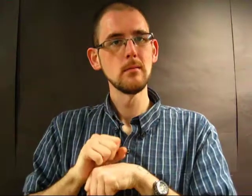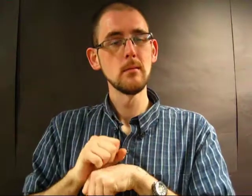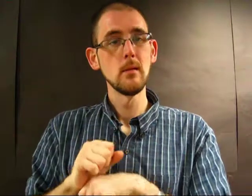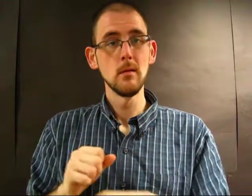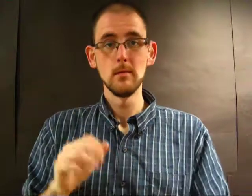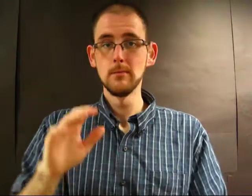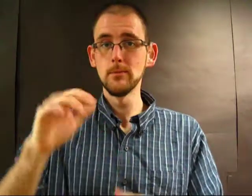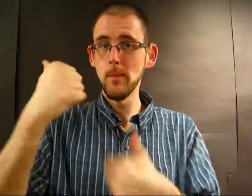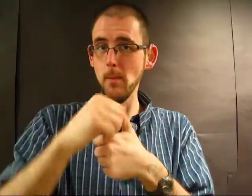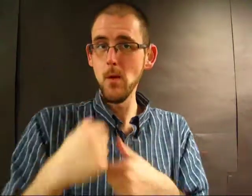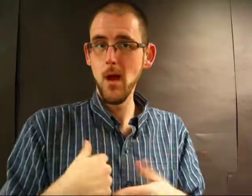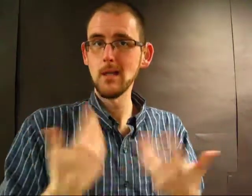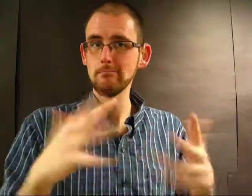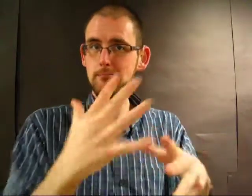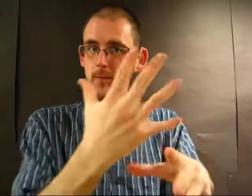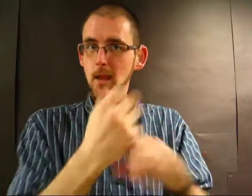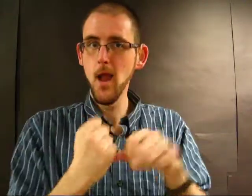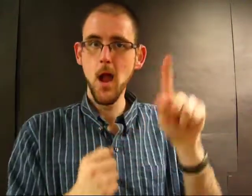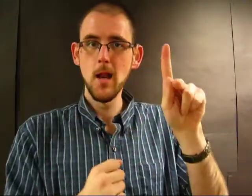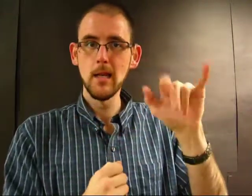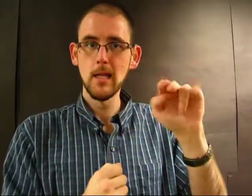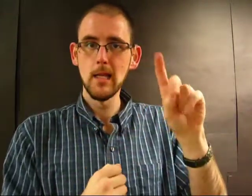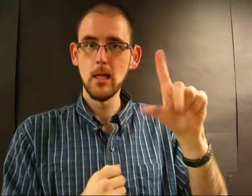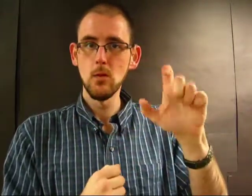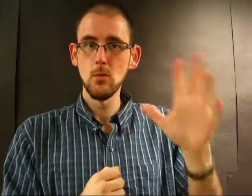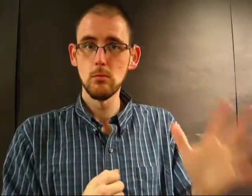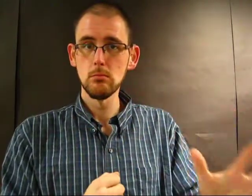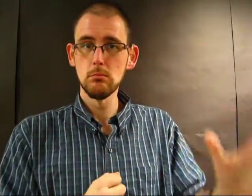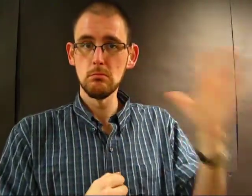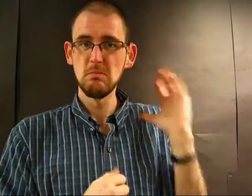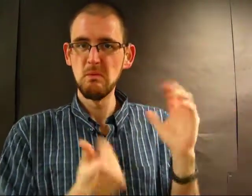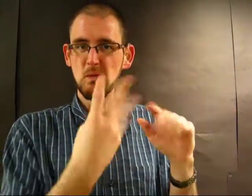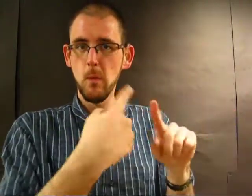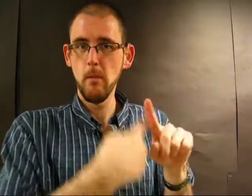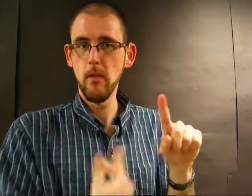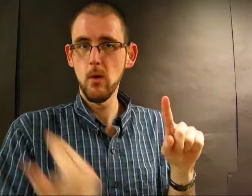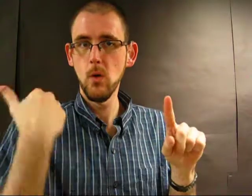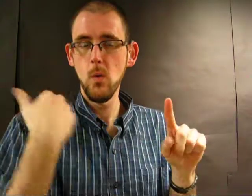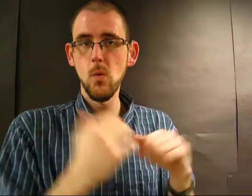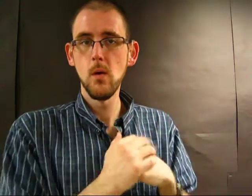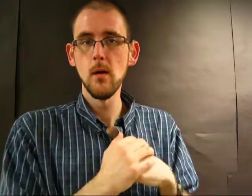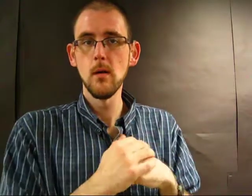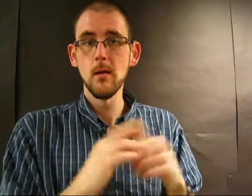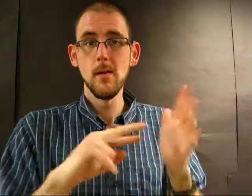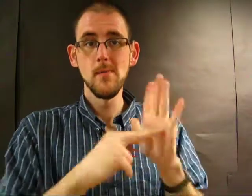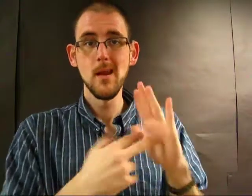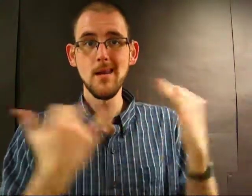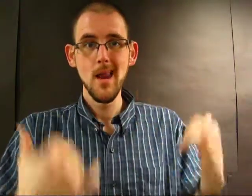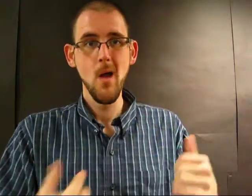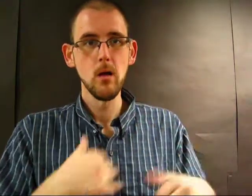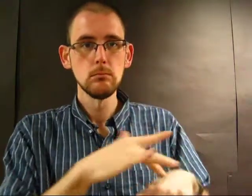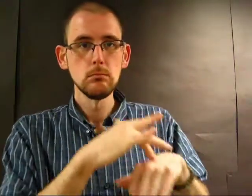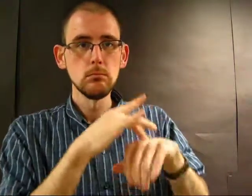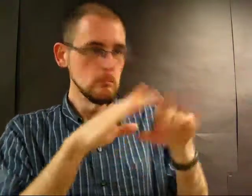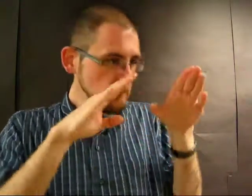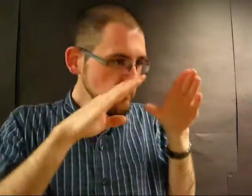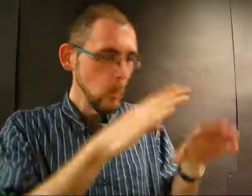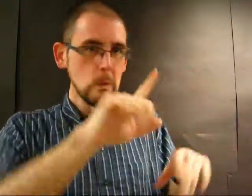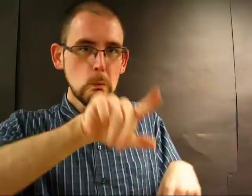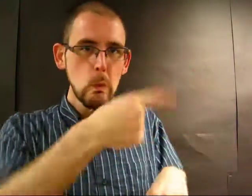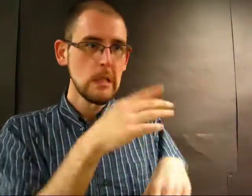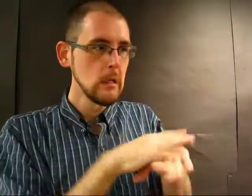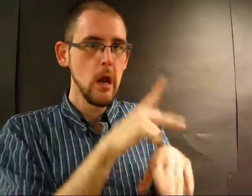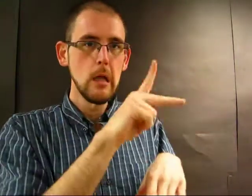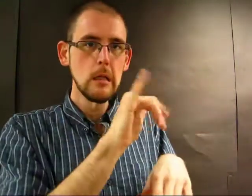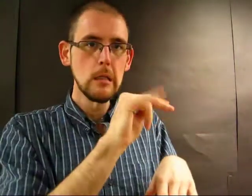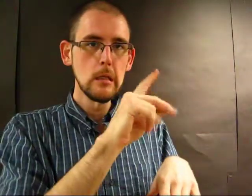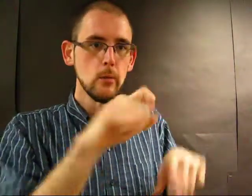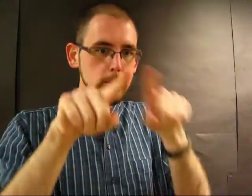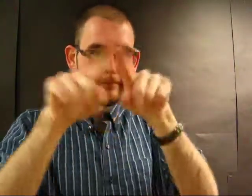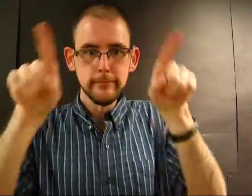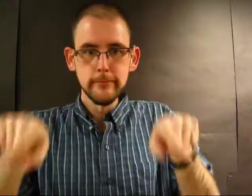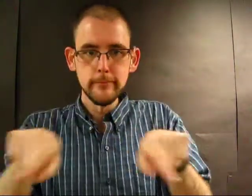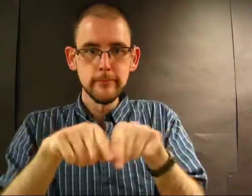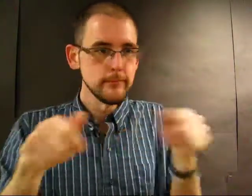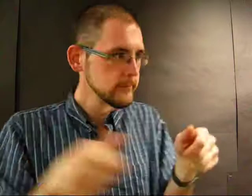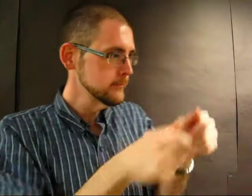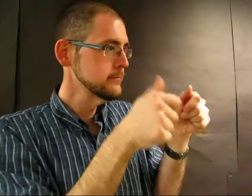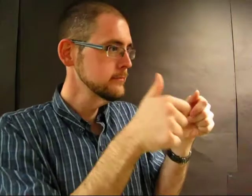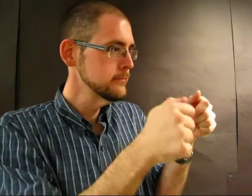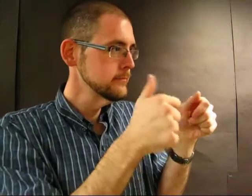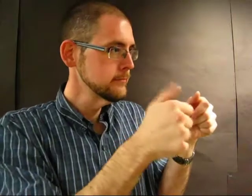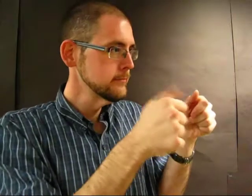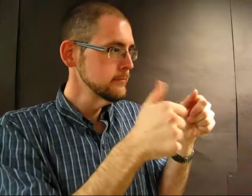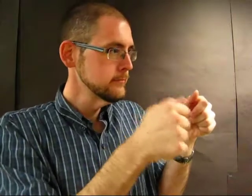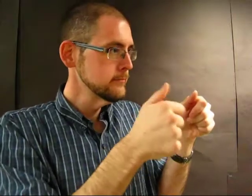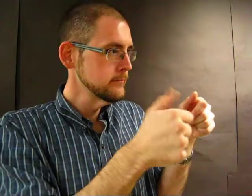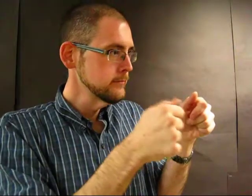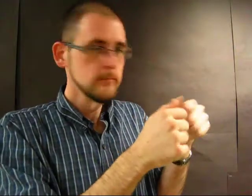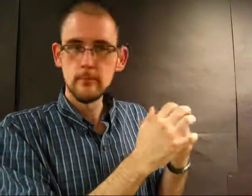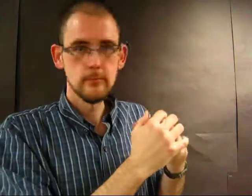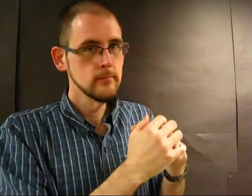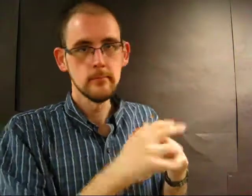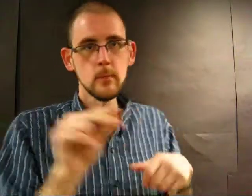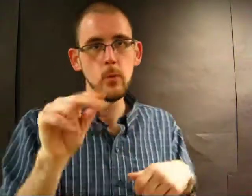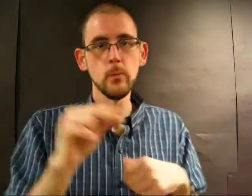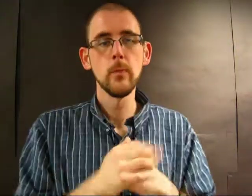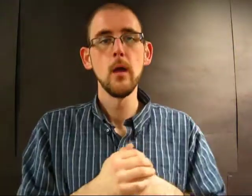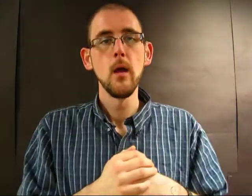You know I got a Kindle a few months ago, but that hasn't led me to use the Kindle exclusively for reading.